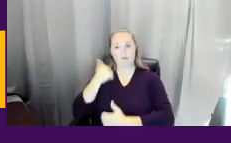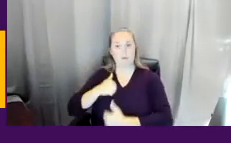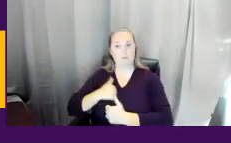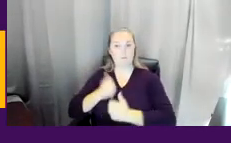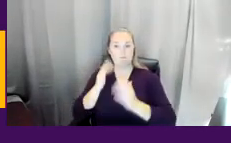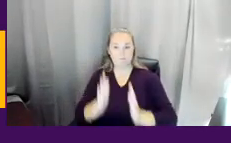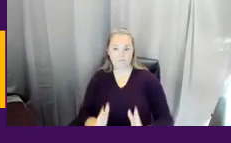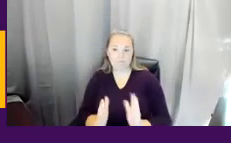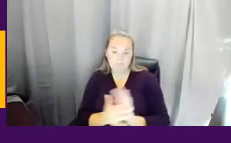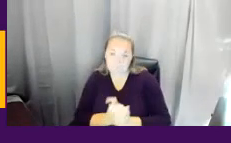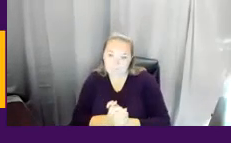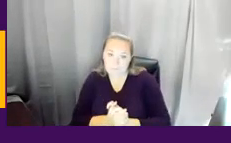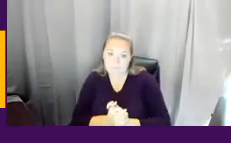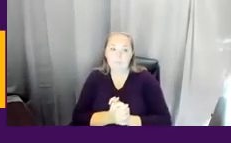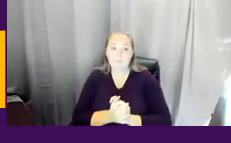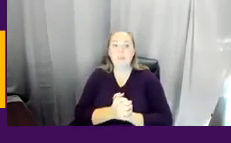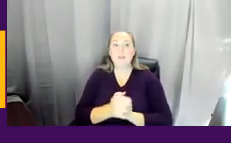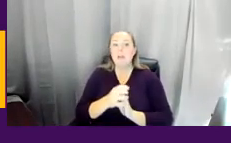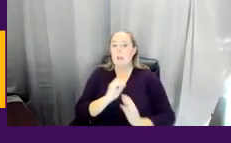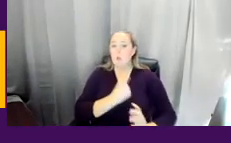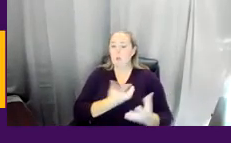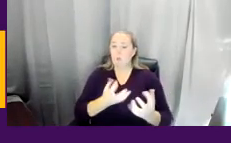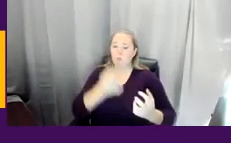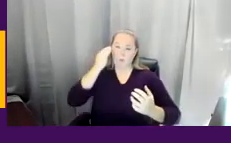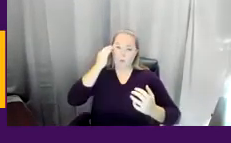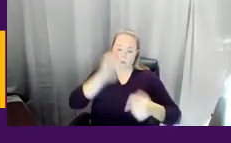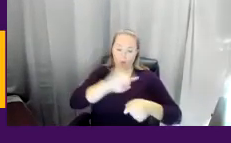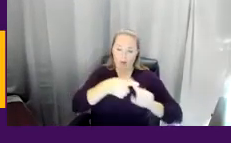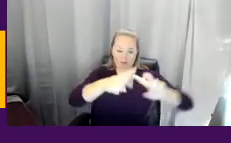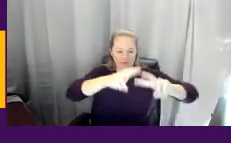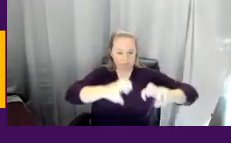, THE TARGET COMMUNITY OF THE ASSESSMENT. THIS WILL PROVIDE, BACK TO THE COUNTY, A SUMMARY OF WHAT THE ASSESSMENT